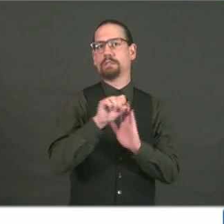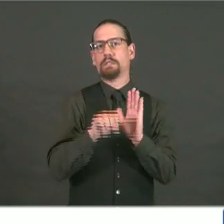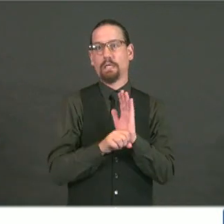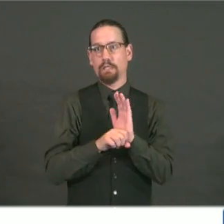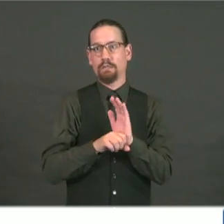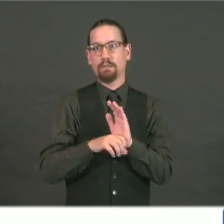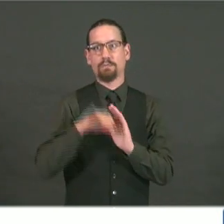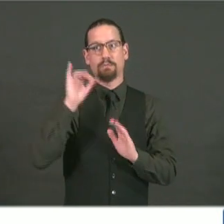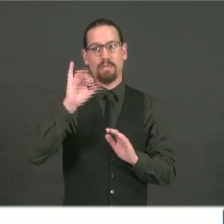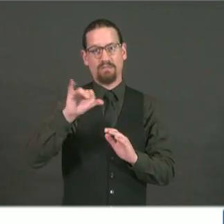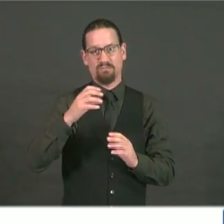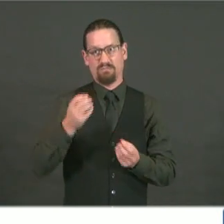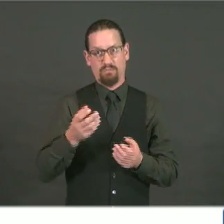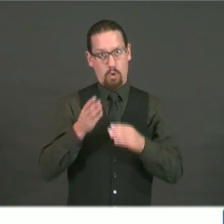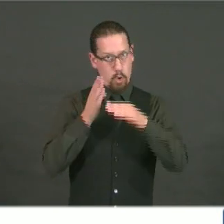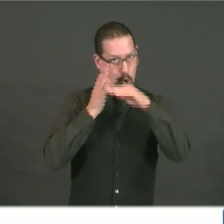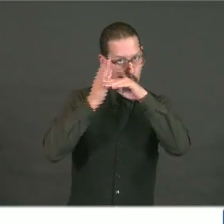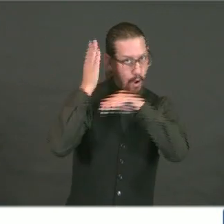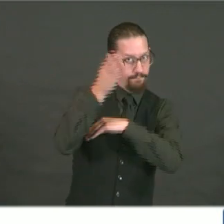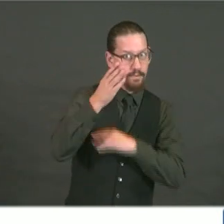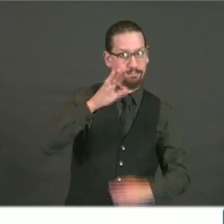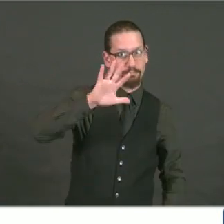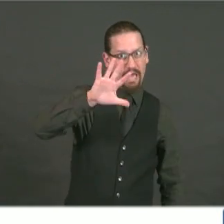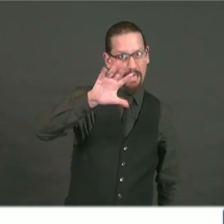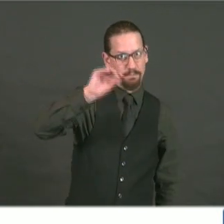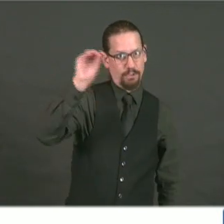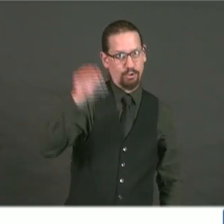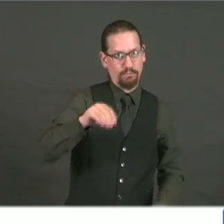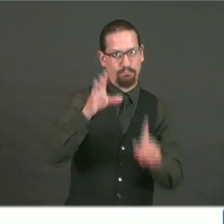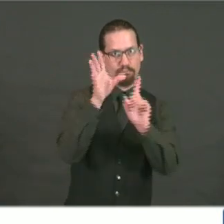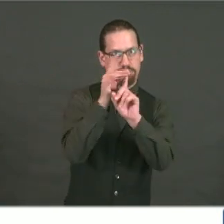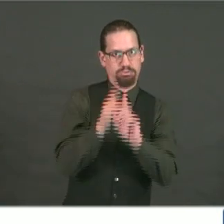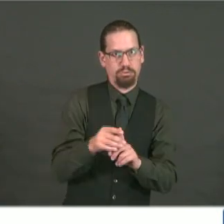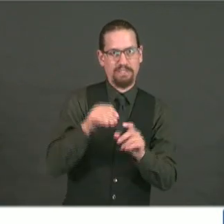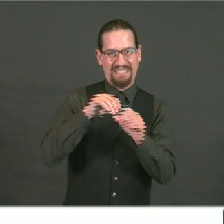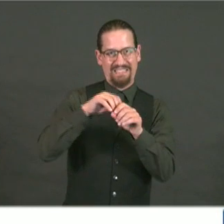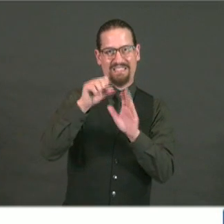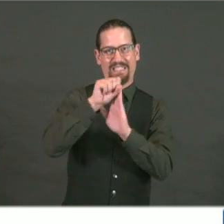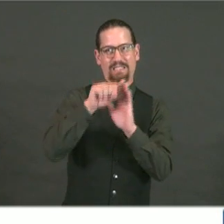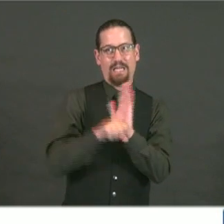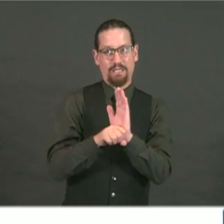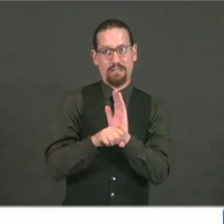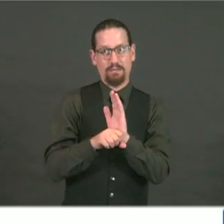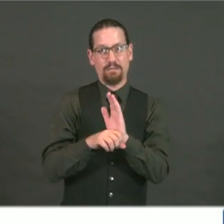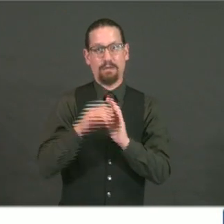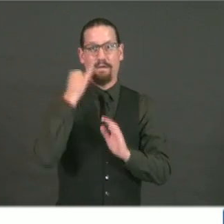THERE ARE 28 STATES. THEY HAVE A PERCENT POSITIVE